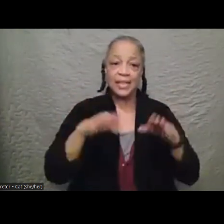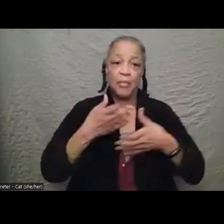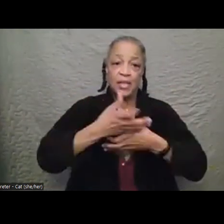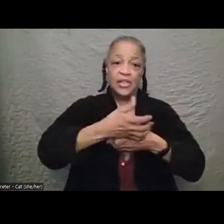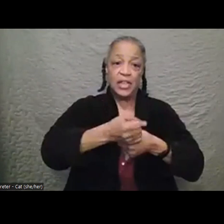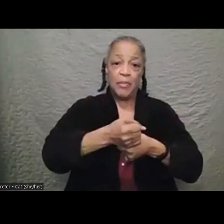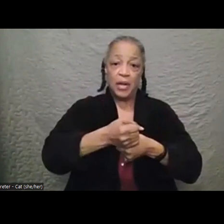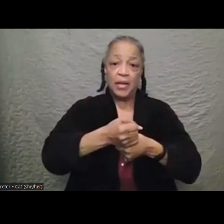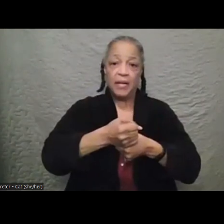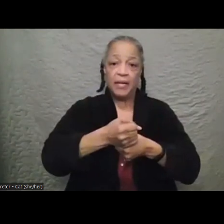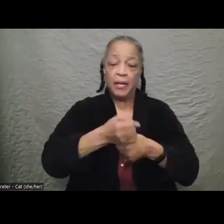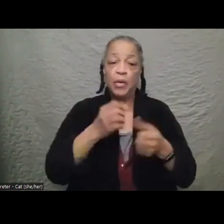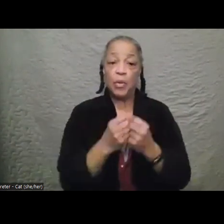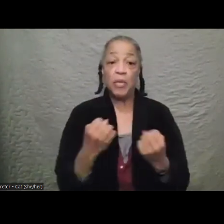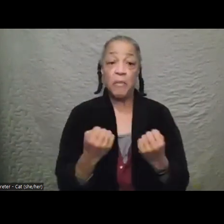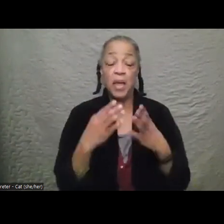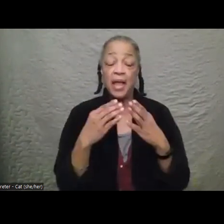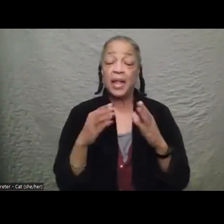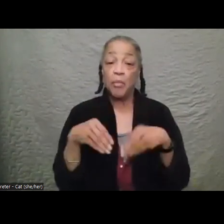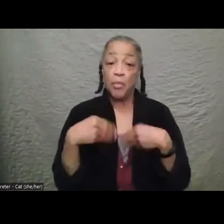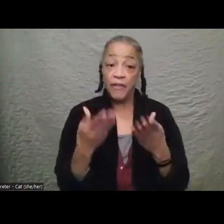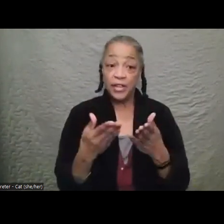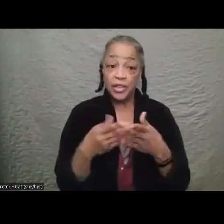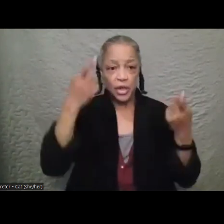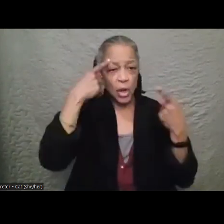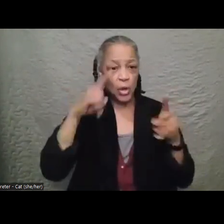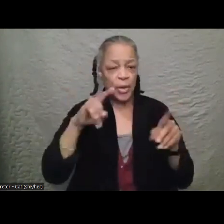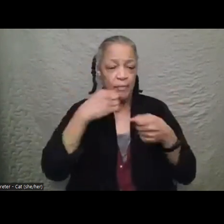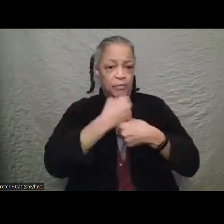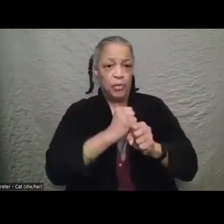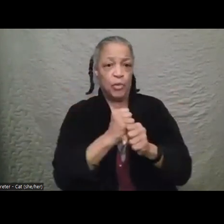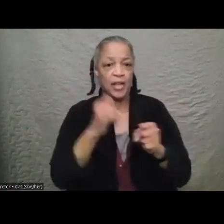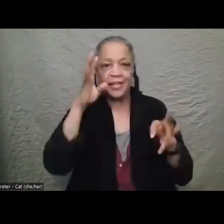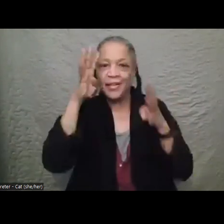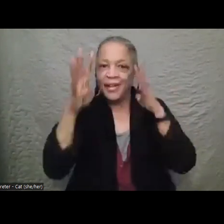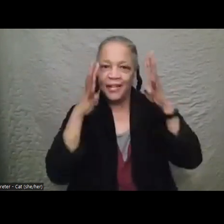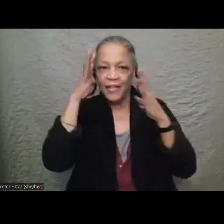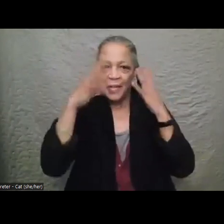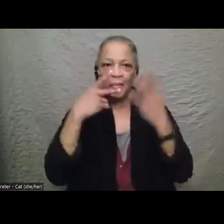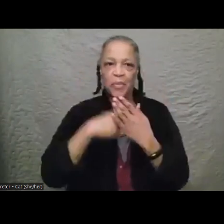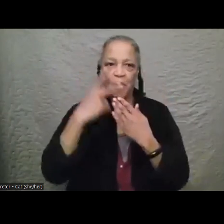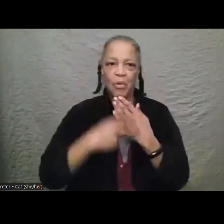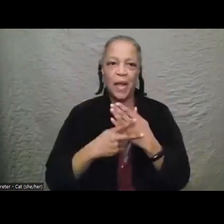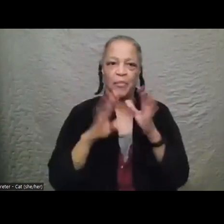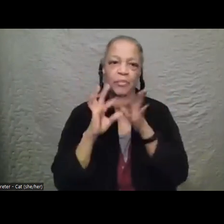Among his many revisions, the agreement creates an innovative program to coordinate services